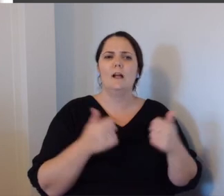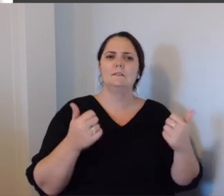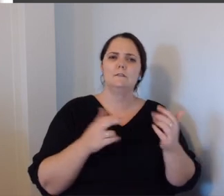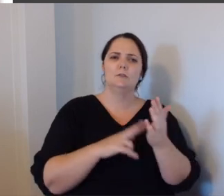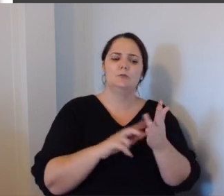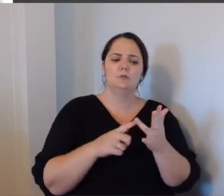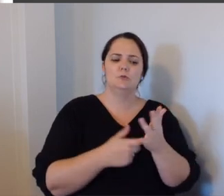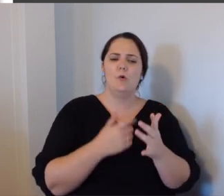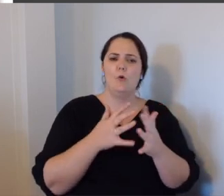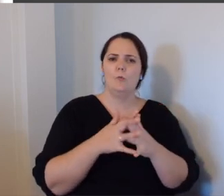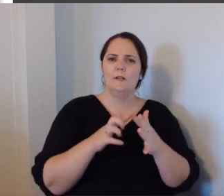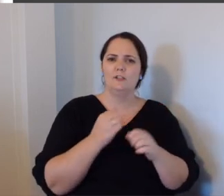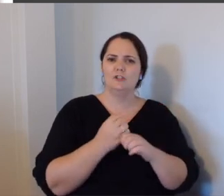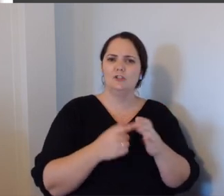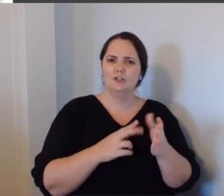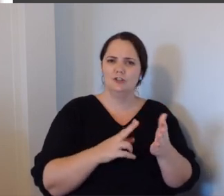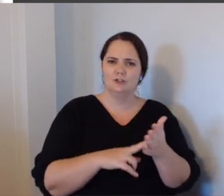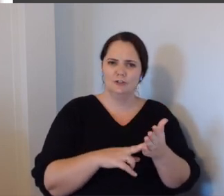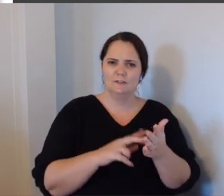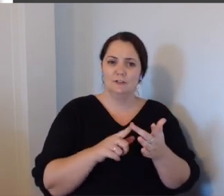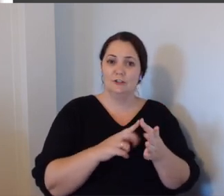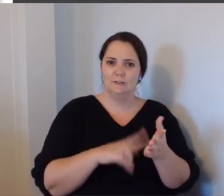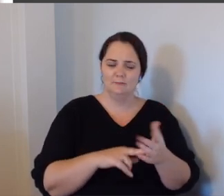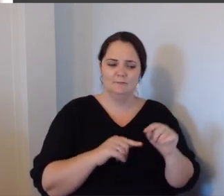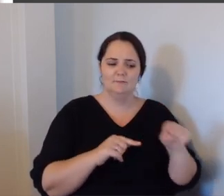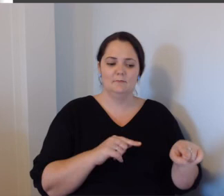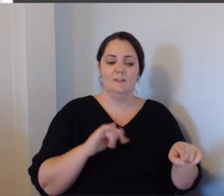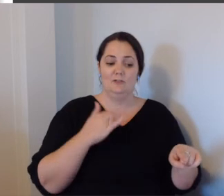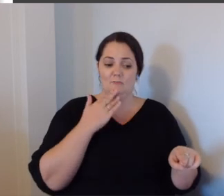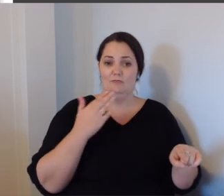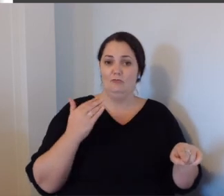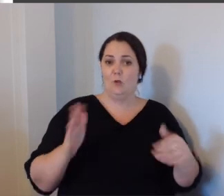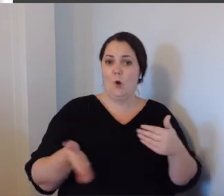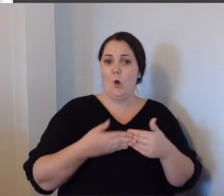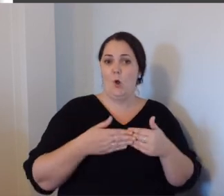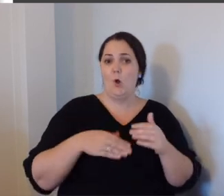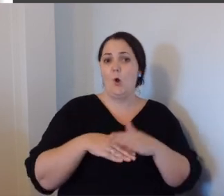this exhibition just closed at the Royal Academy in London. And so the question I’ll pose for you,